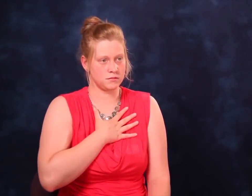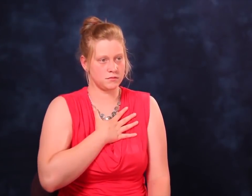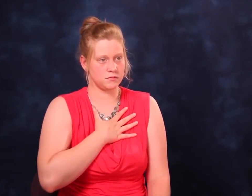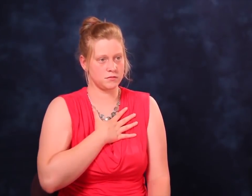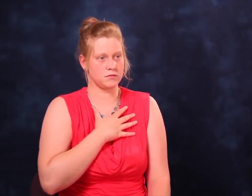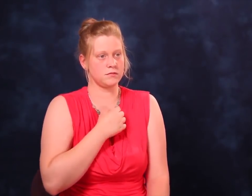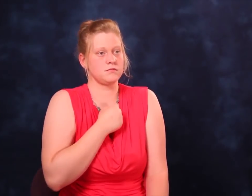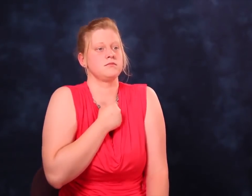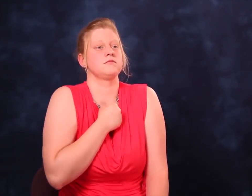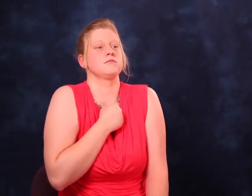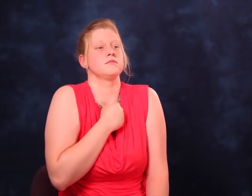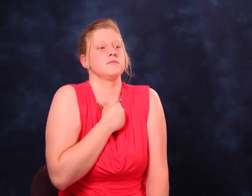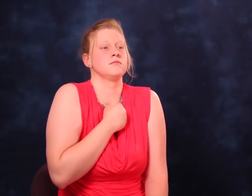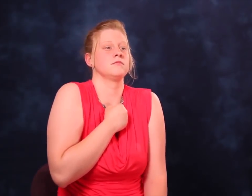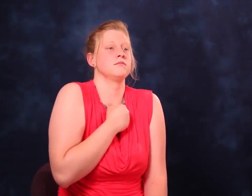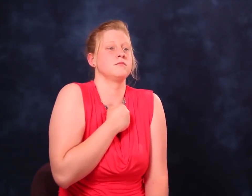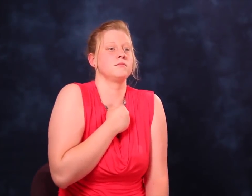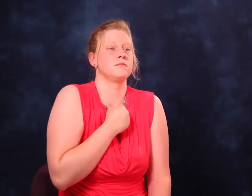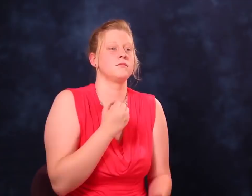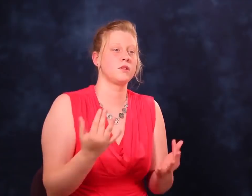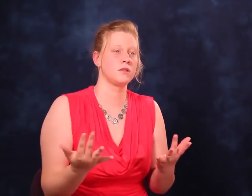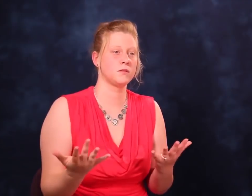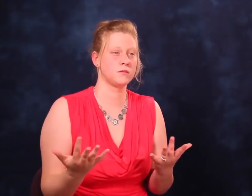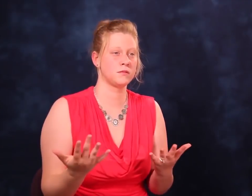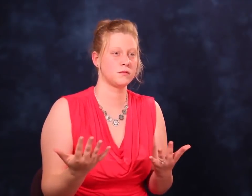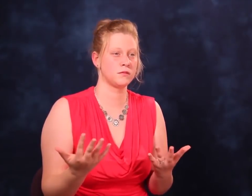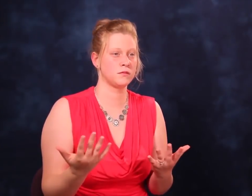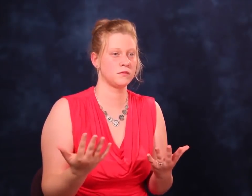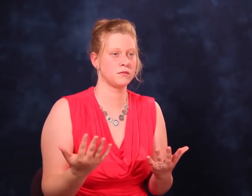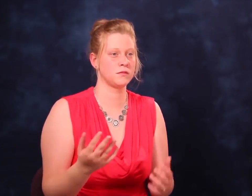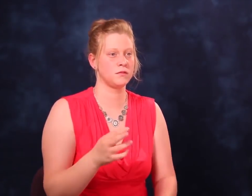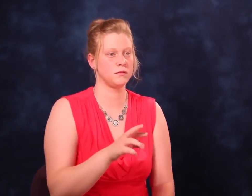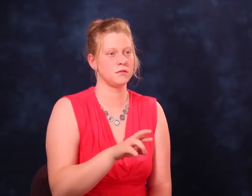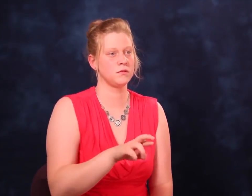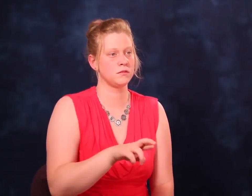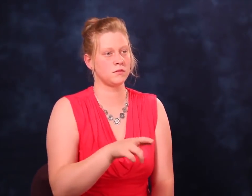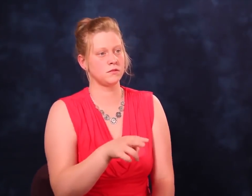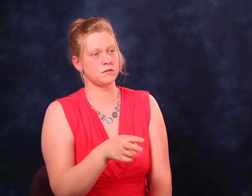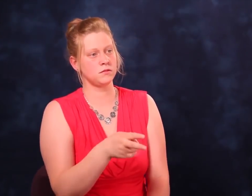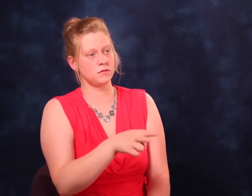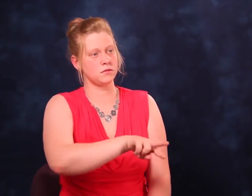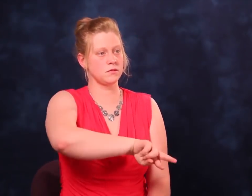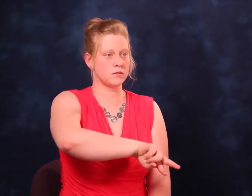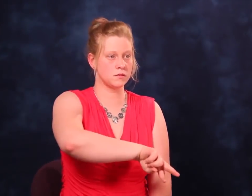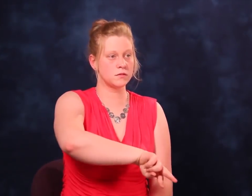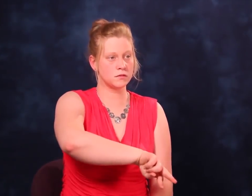Breathe in. Hold your breath. Wait.